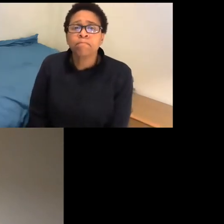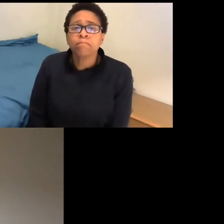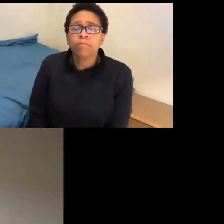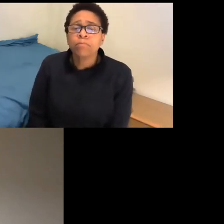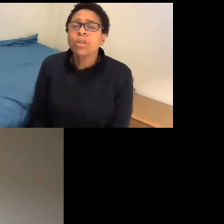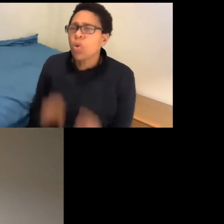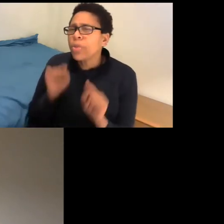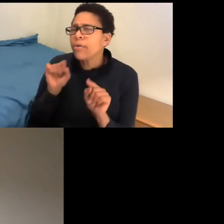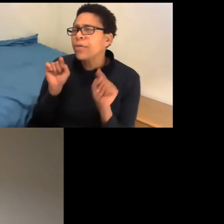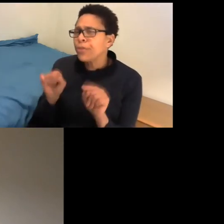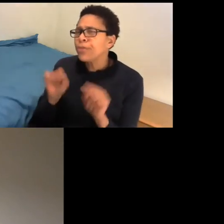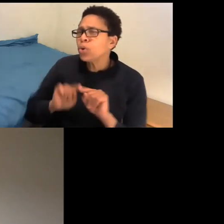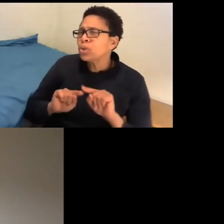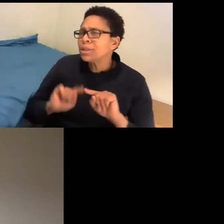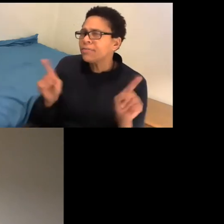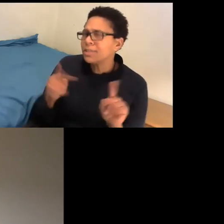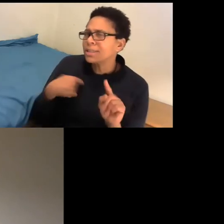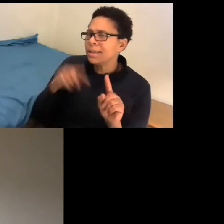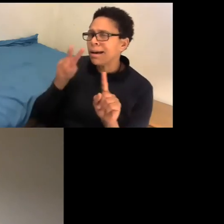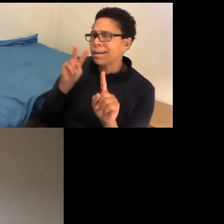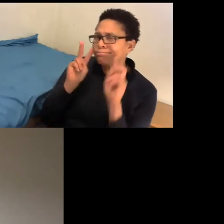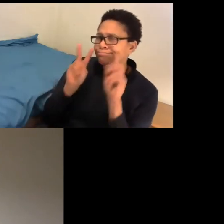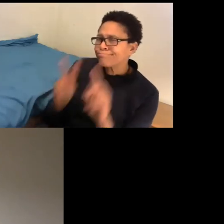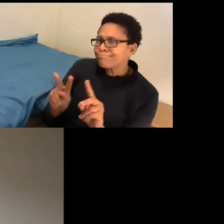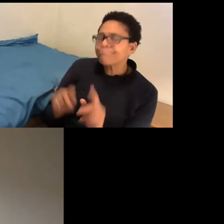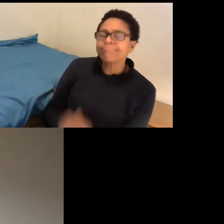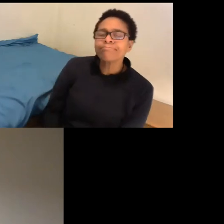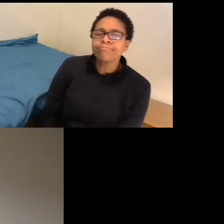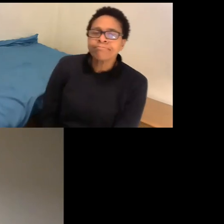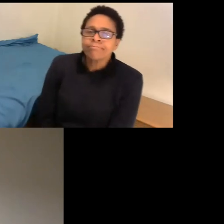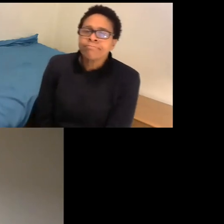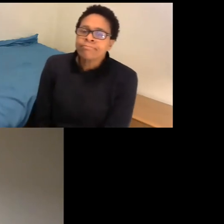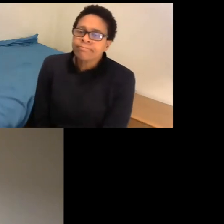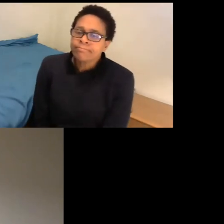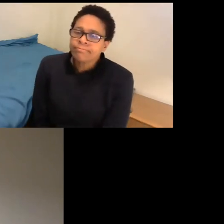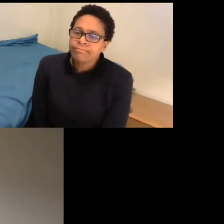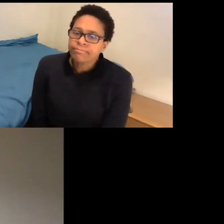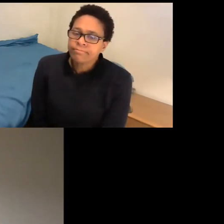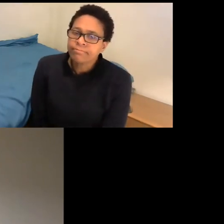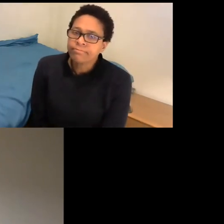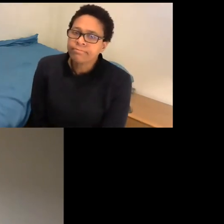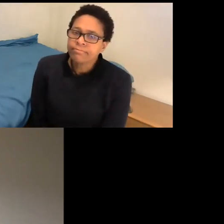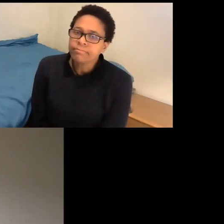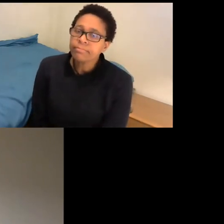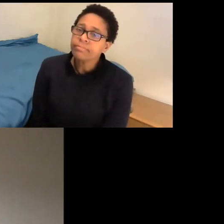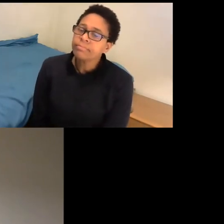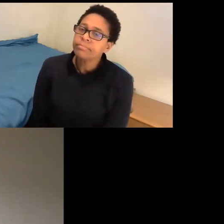differences that I noticed working on climate change, working on LGBT stuff within an interfaith space.